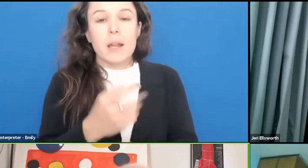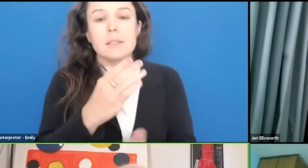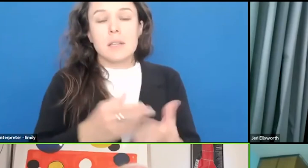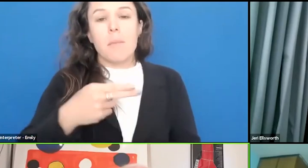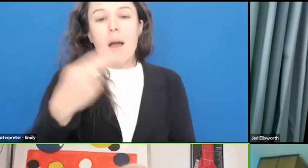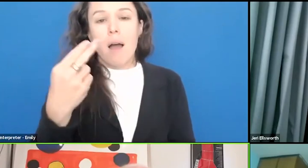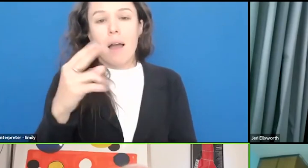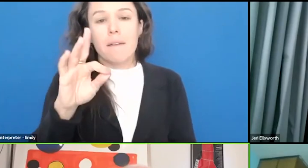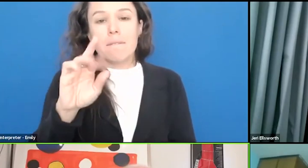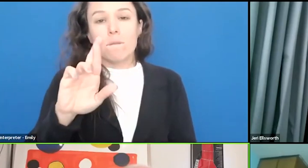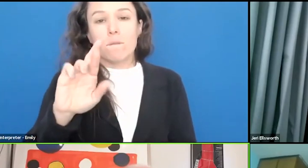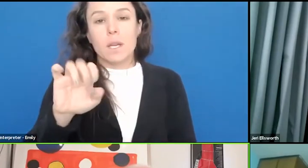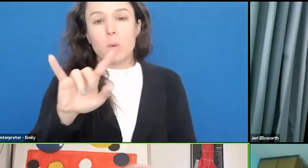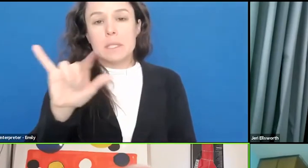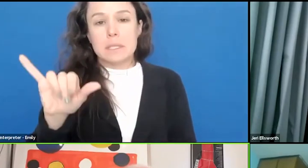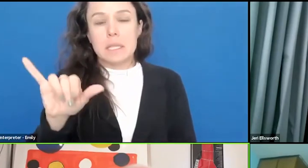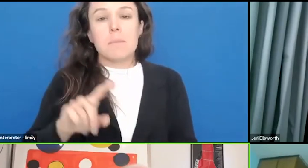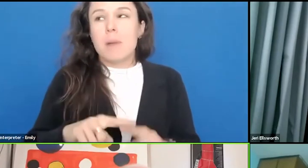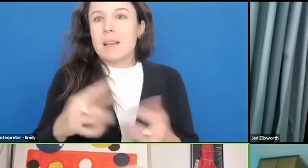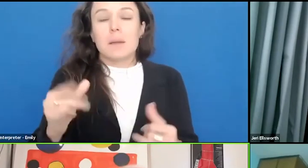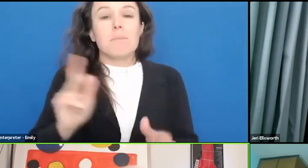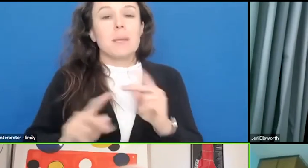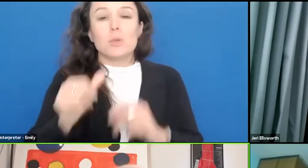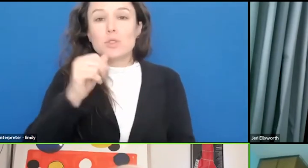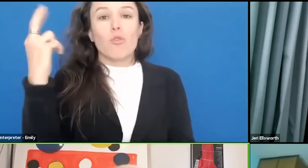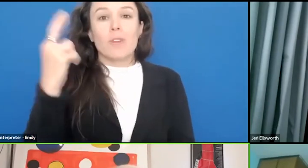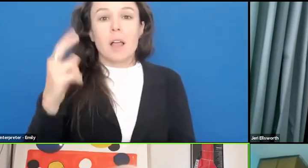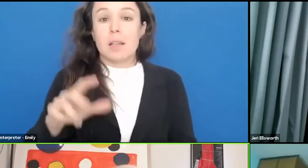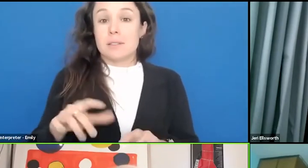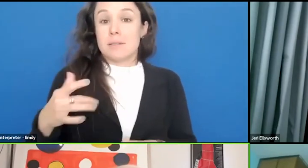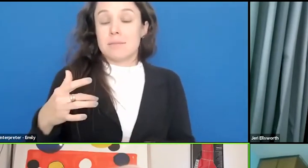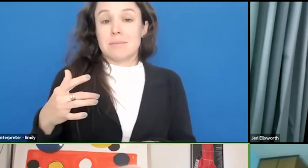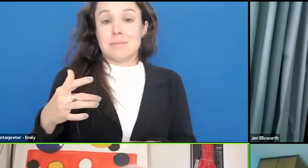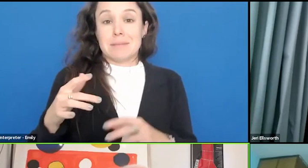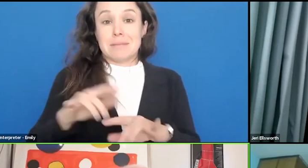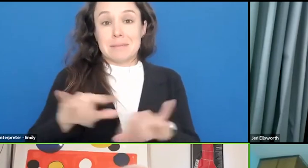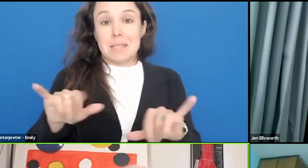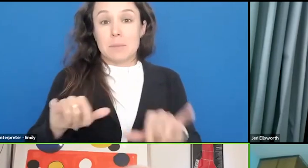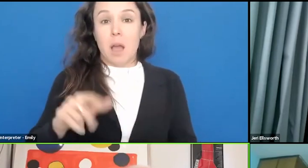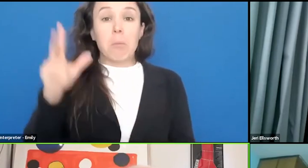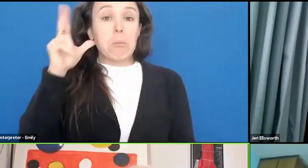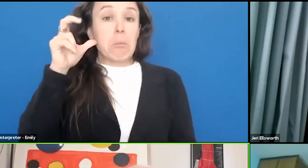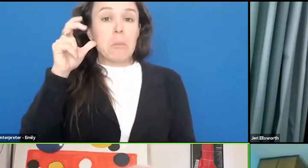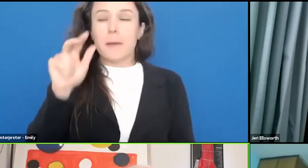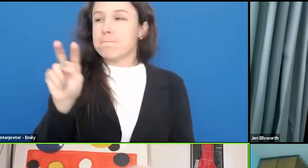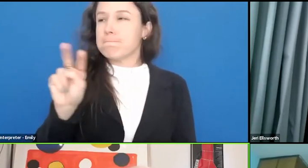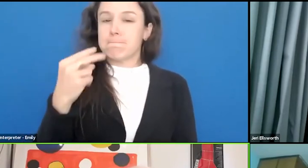but most of it is people don't realize their lip-reading as part of the process. So if I'm in a